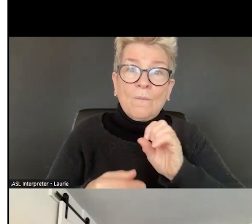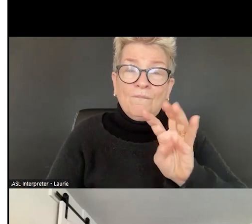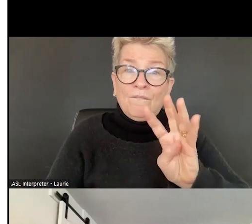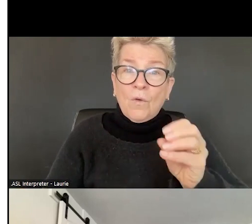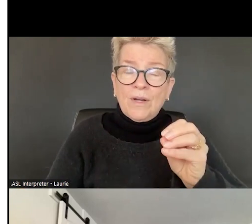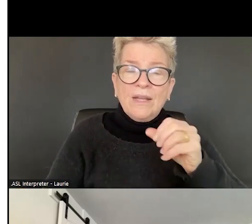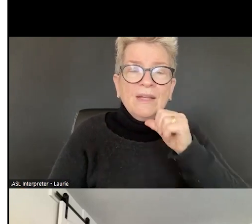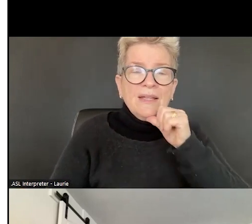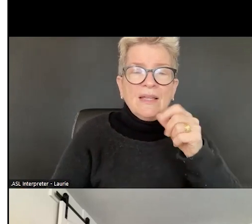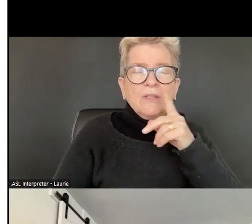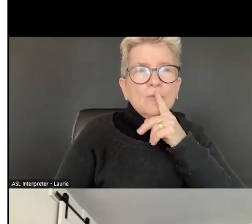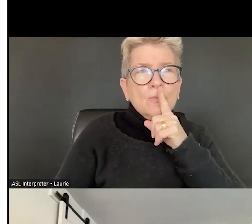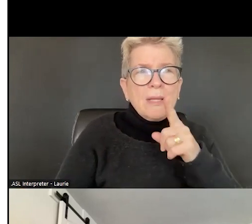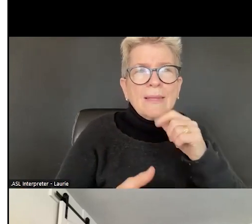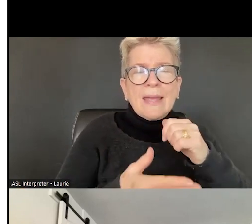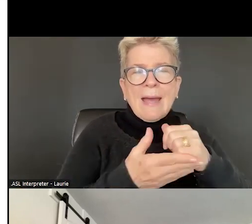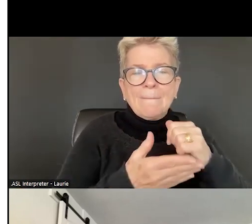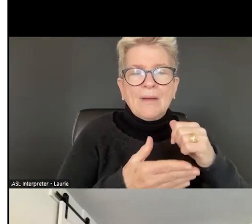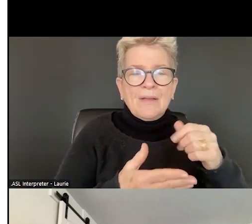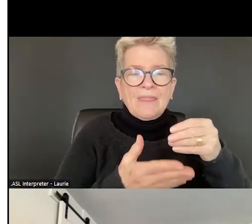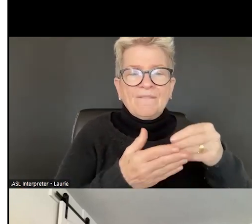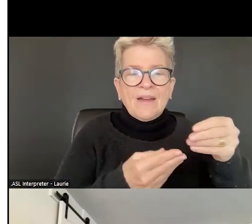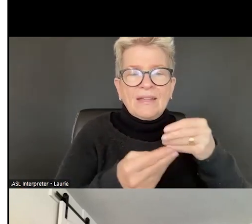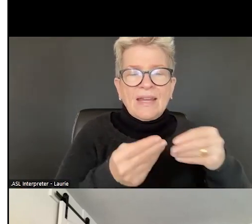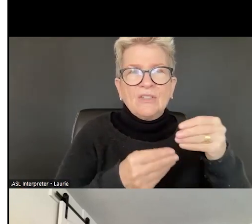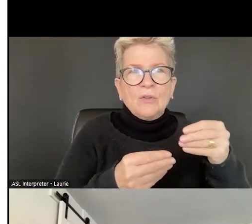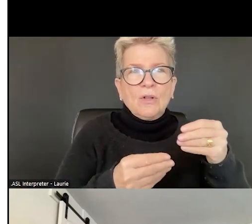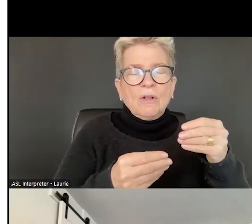attainment side of things, so financial education isn't really giving people